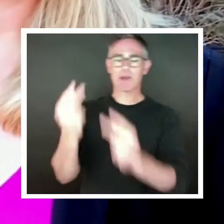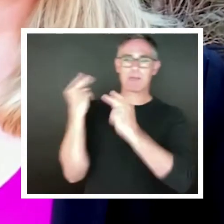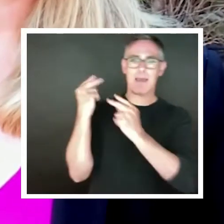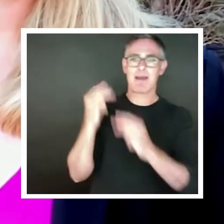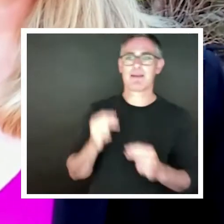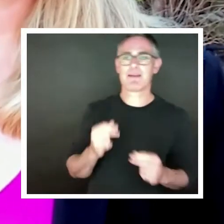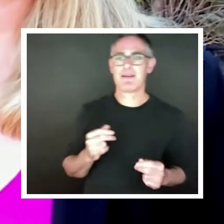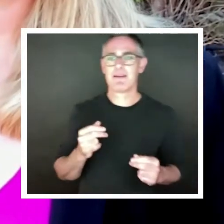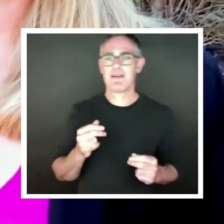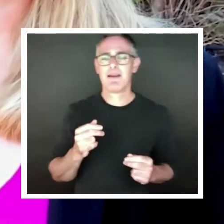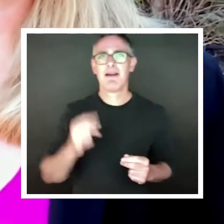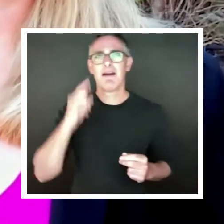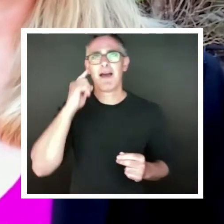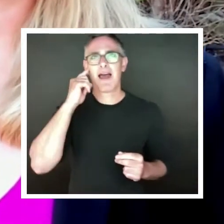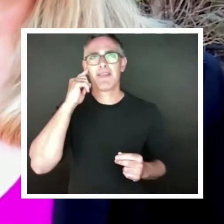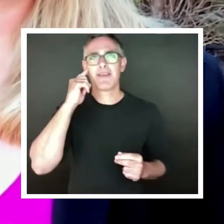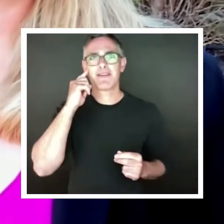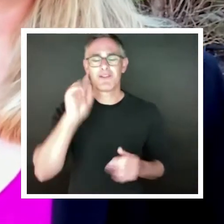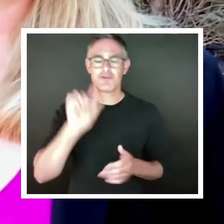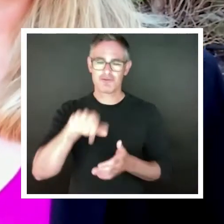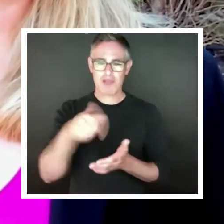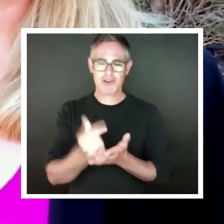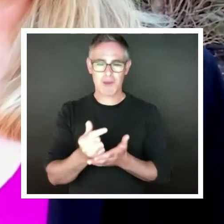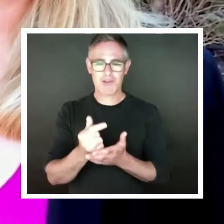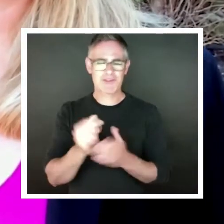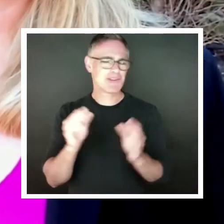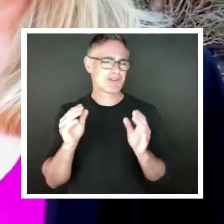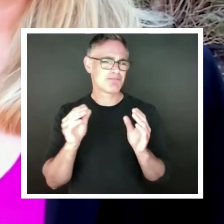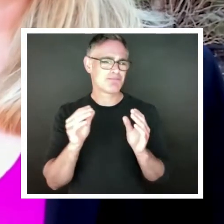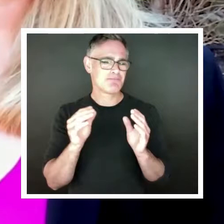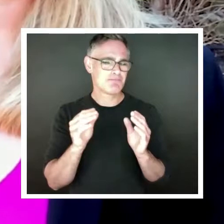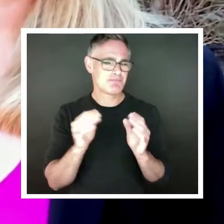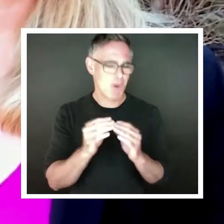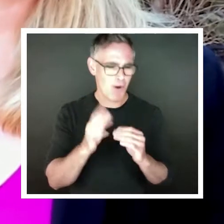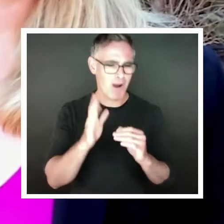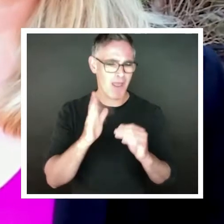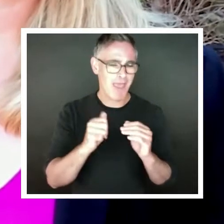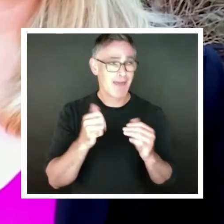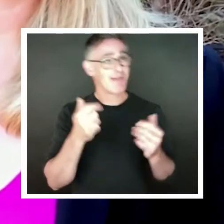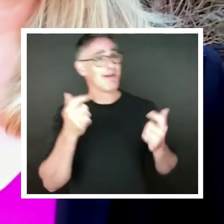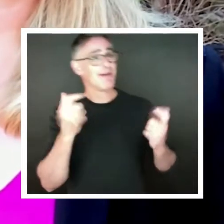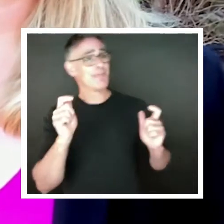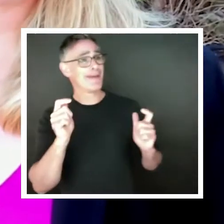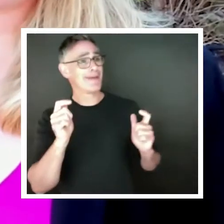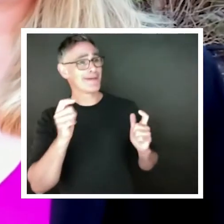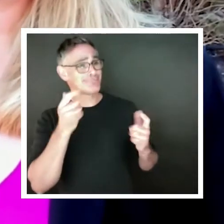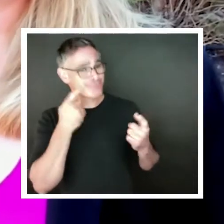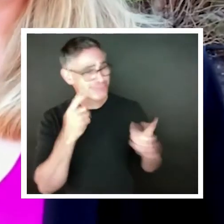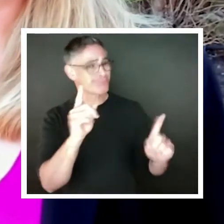I think graduation is more than just a big accomplishment. Your degree is the result of your drive,